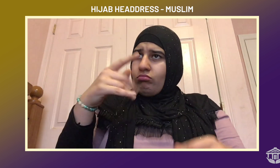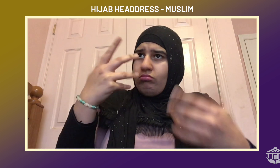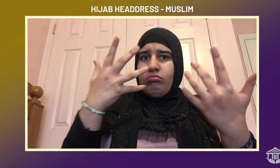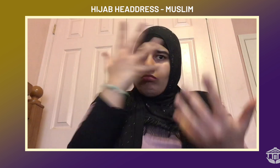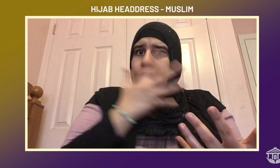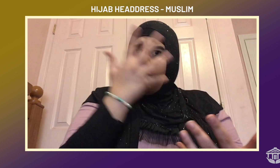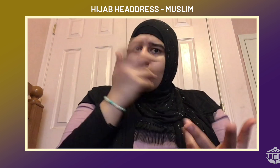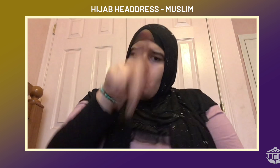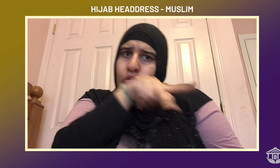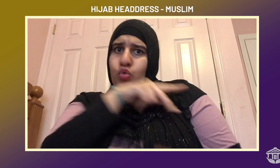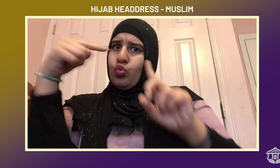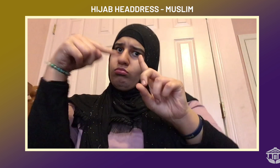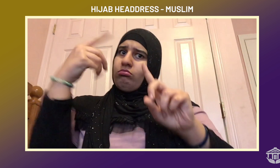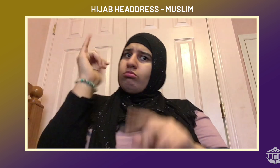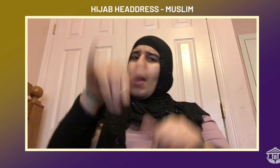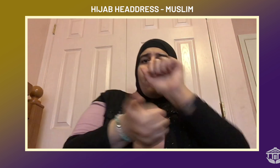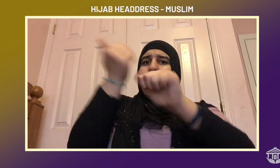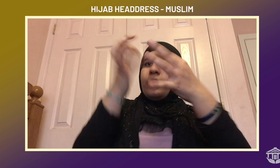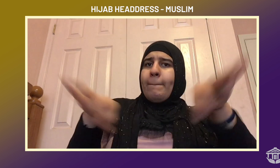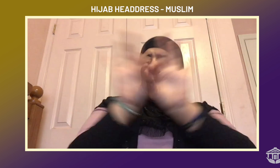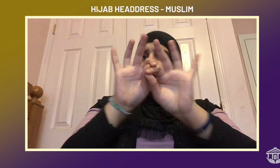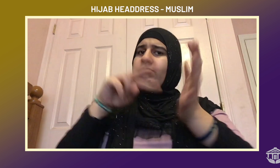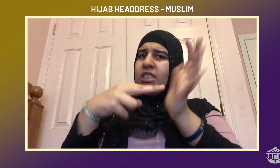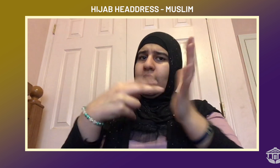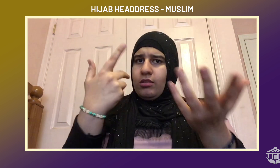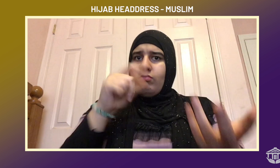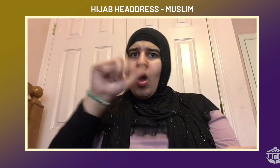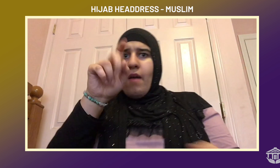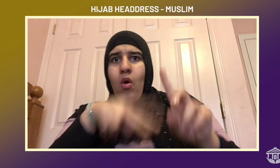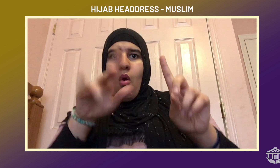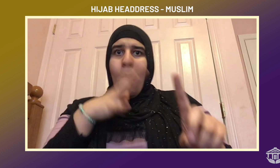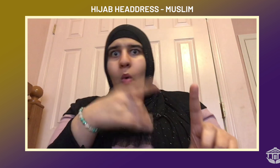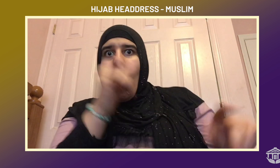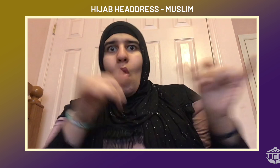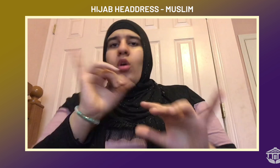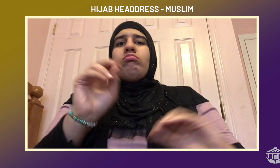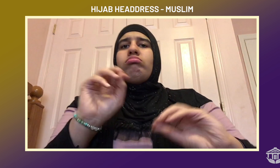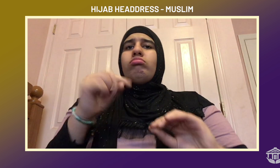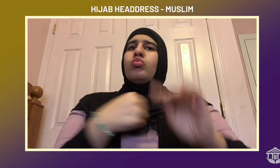appearances it's important to know who we are as women for our personalities our strengths